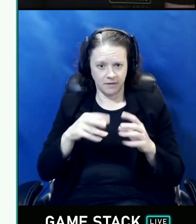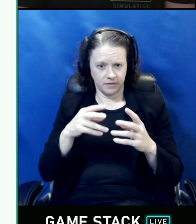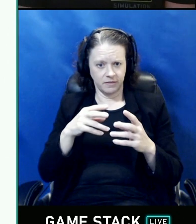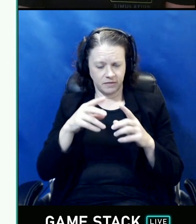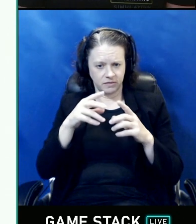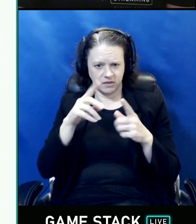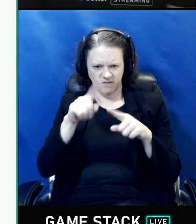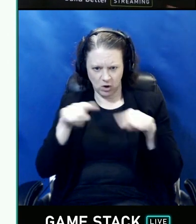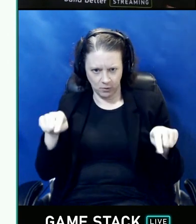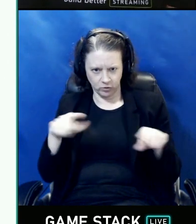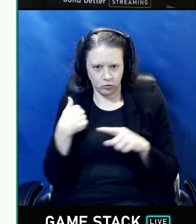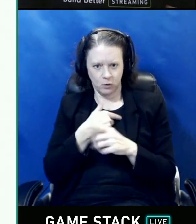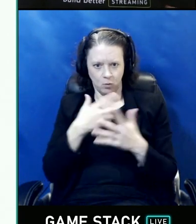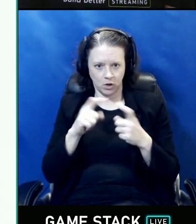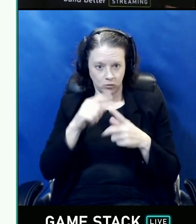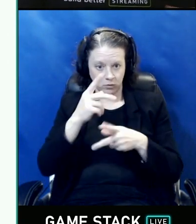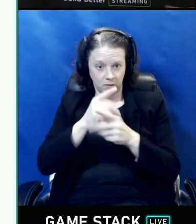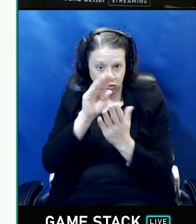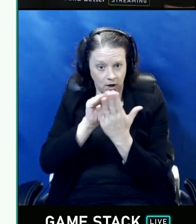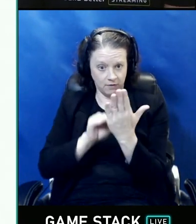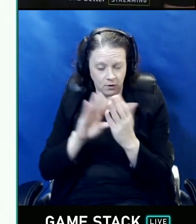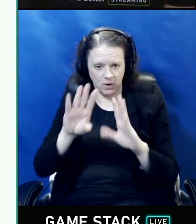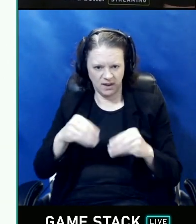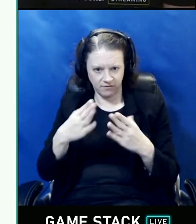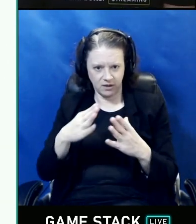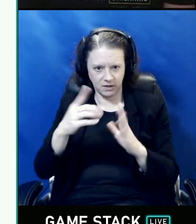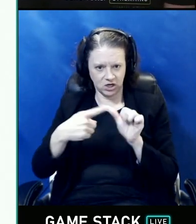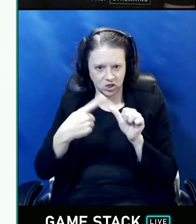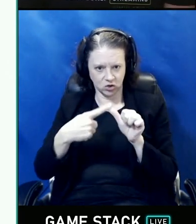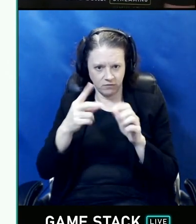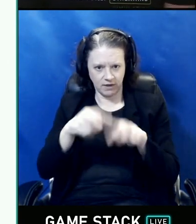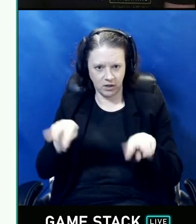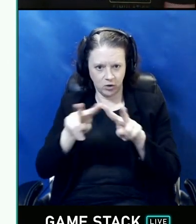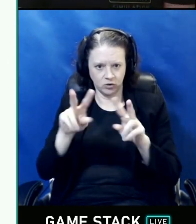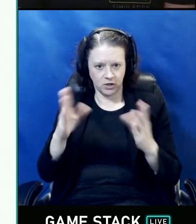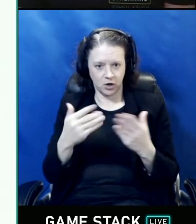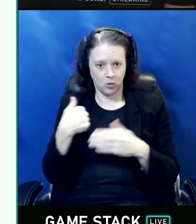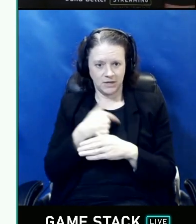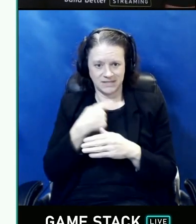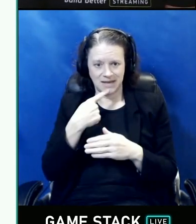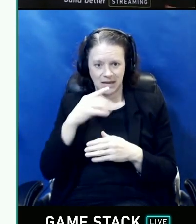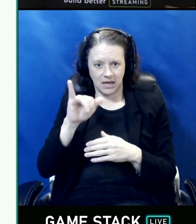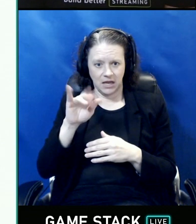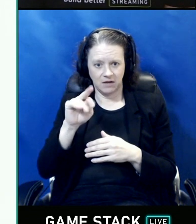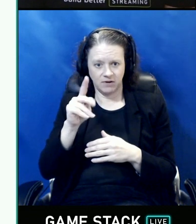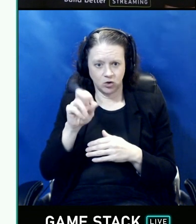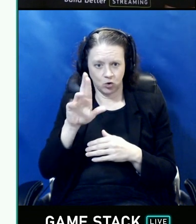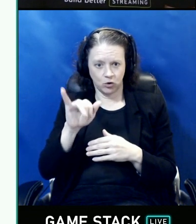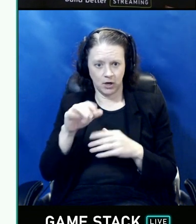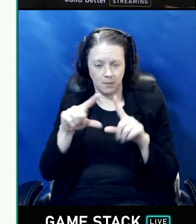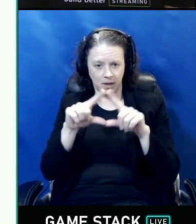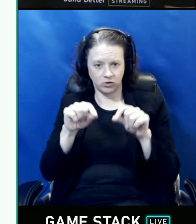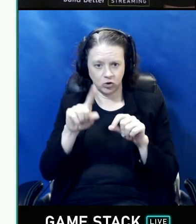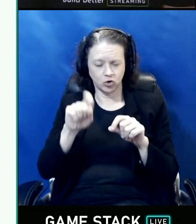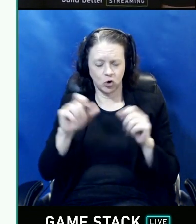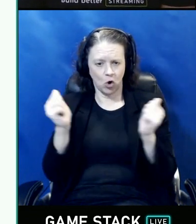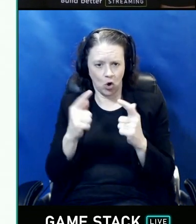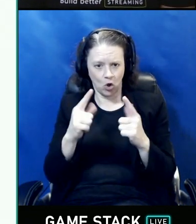of, and we give them their initial values. Here we say that the inventory buttons, they should all be visible unless the game says otherwise.